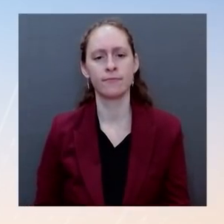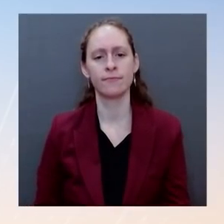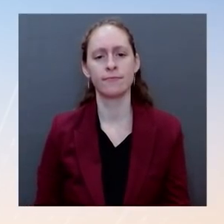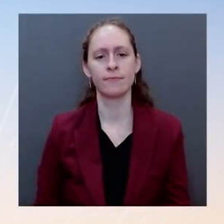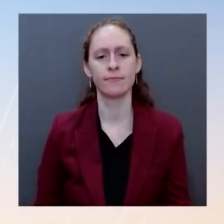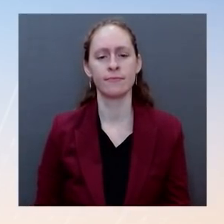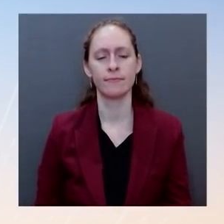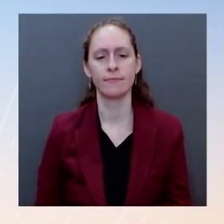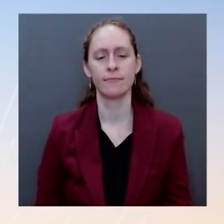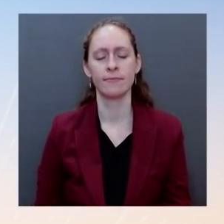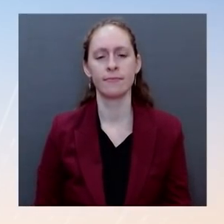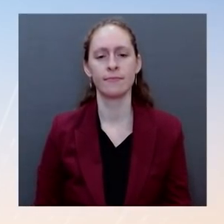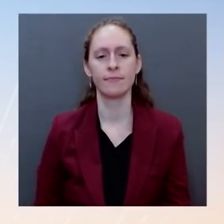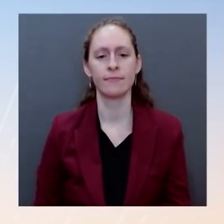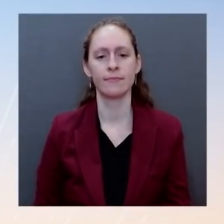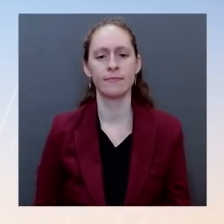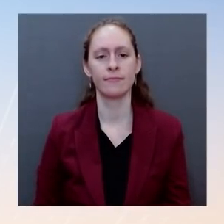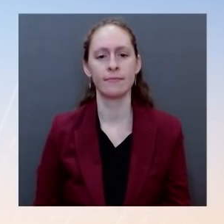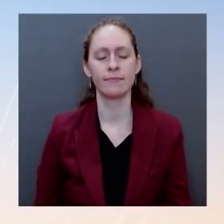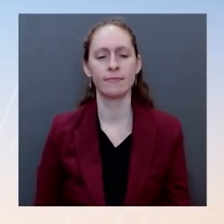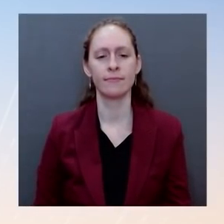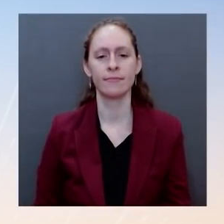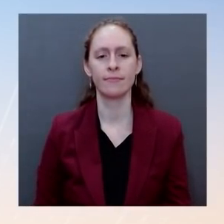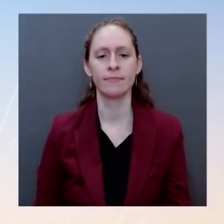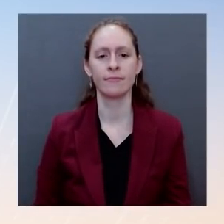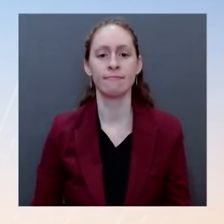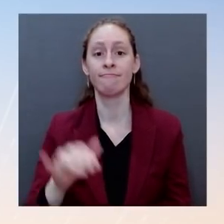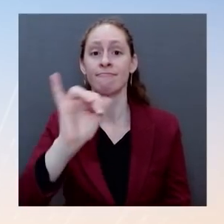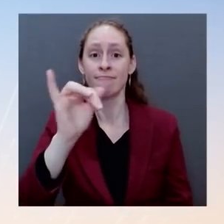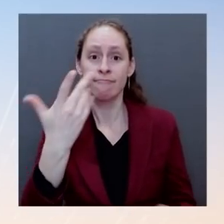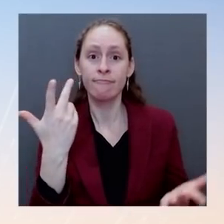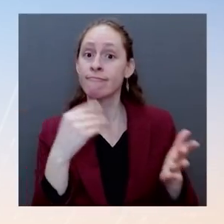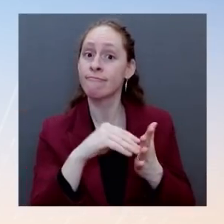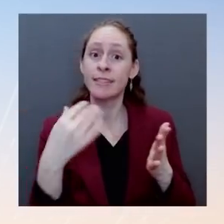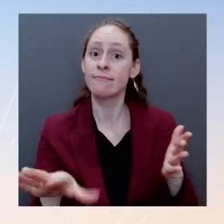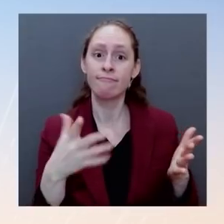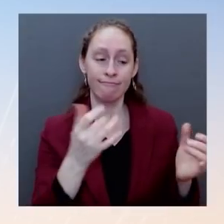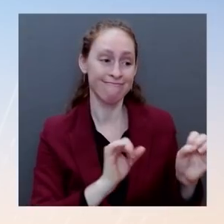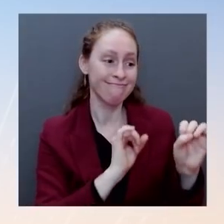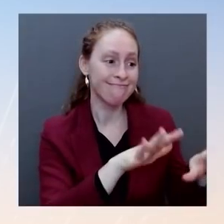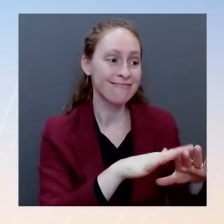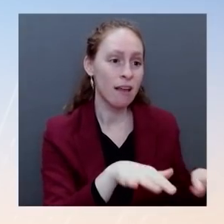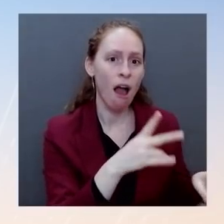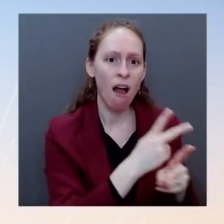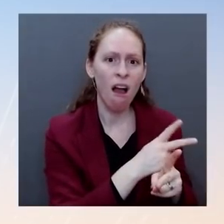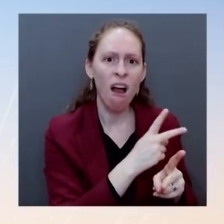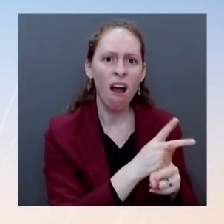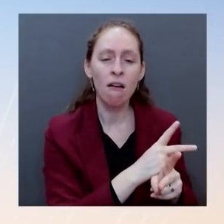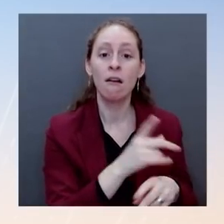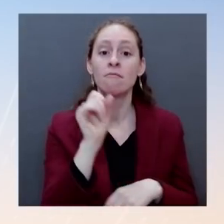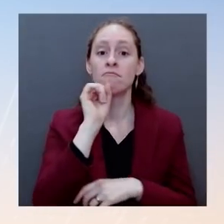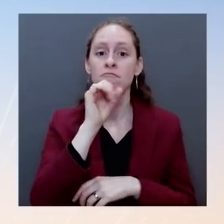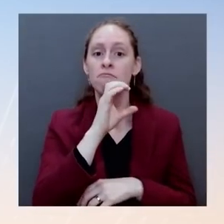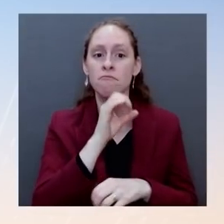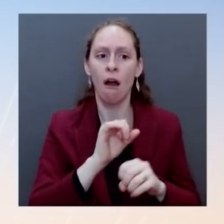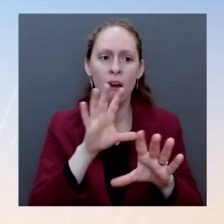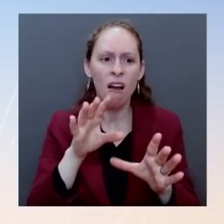issues that are addressed in Build Back Better. The Press: And one on COVID. In the briefing this morning, Jeff said you're in the process of, quote, "strongly considering options